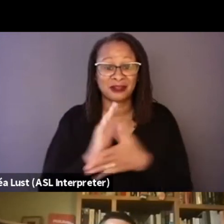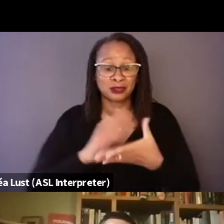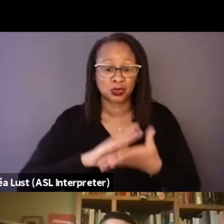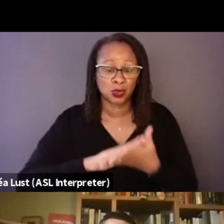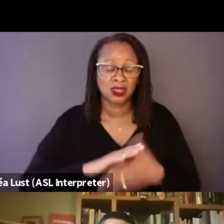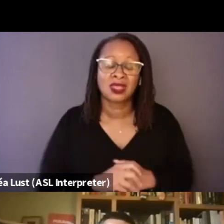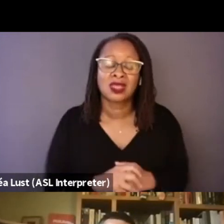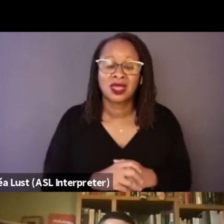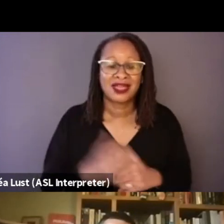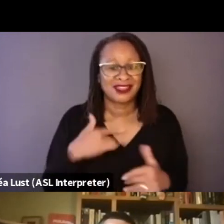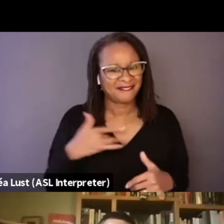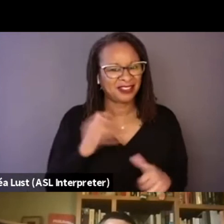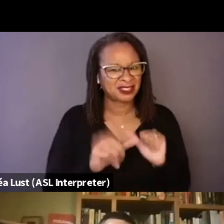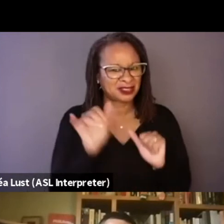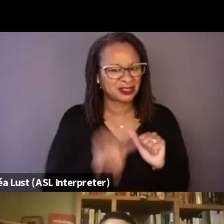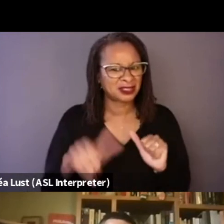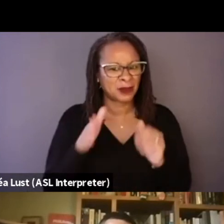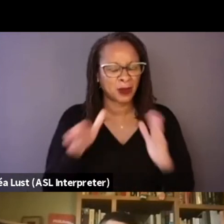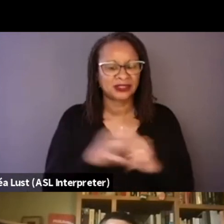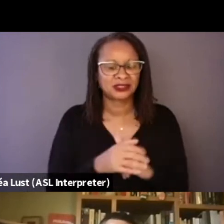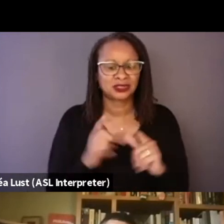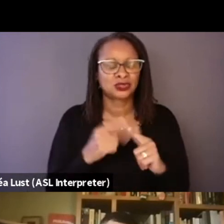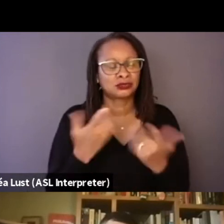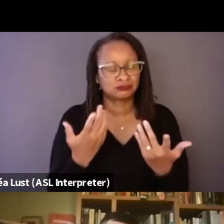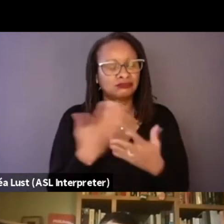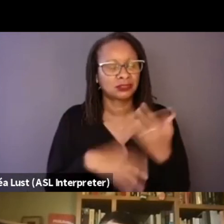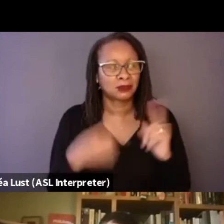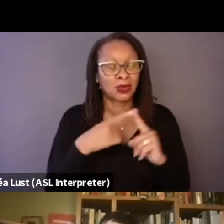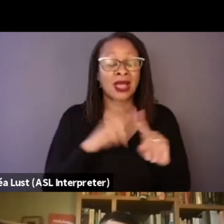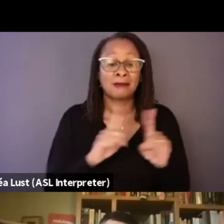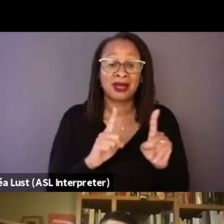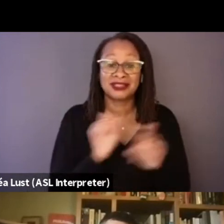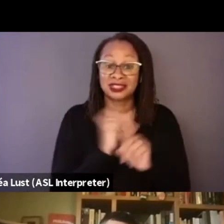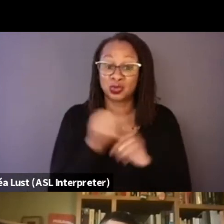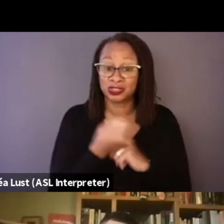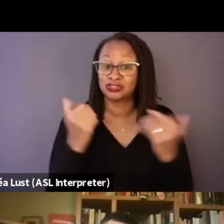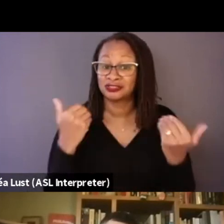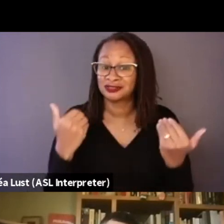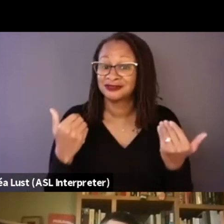And, I still feel that way to some extent, although circumstances have made it a little bit different